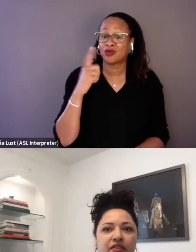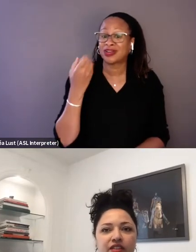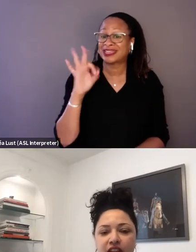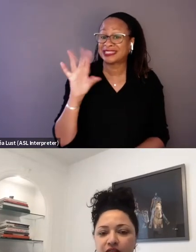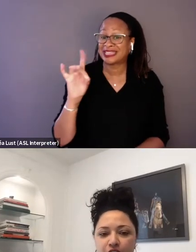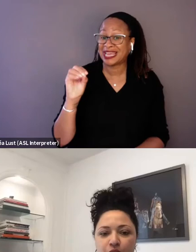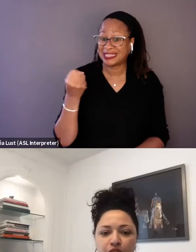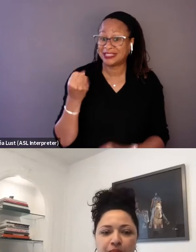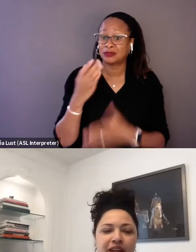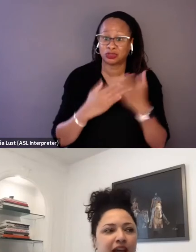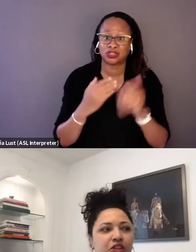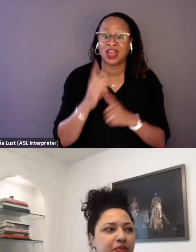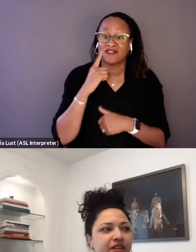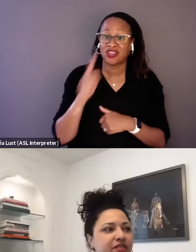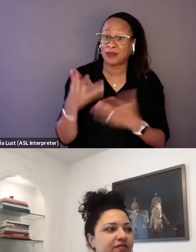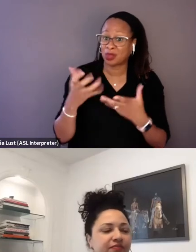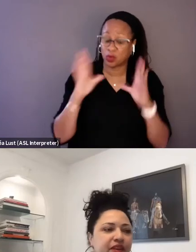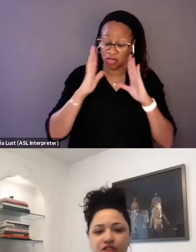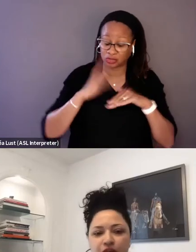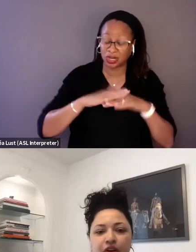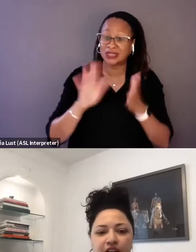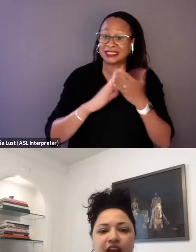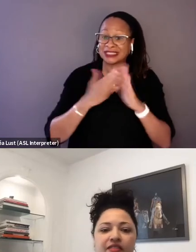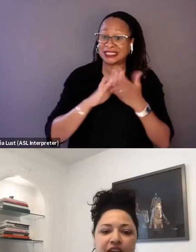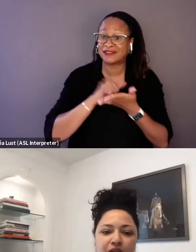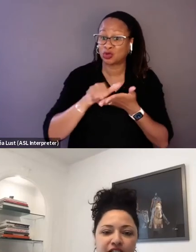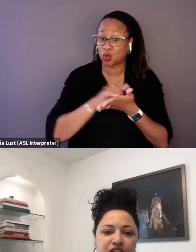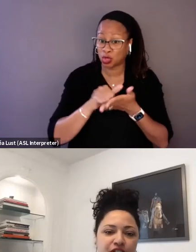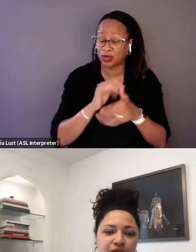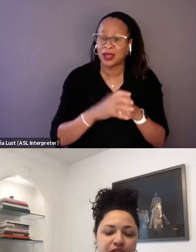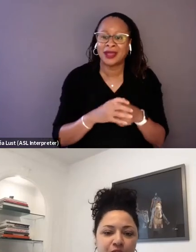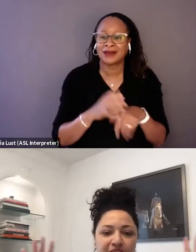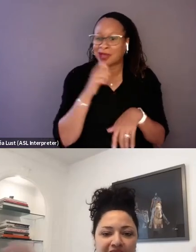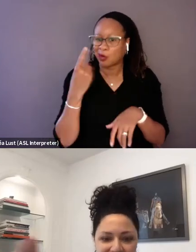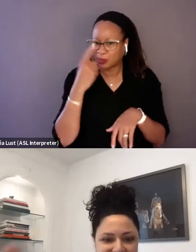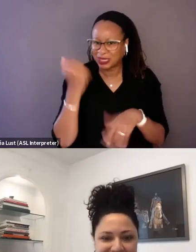on the city of New York, but not just because it's New York, they wanted to show within what island